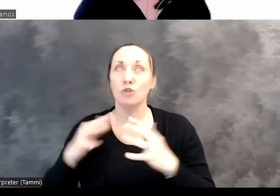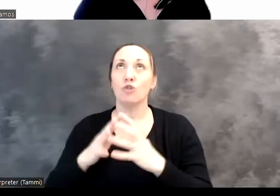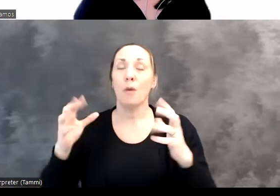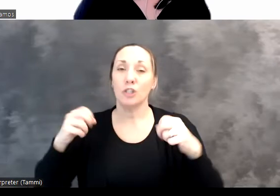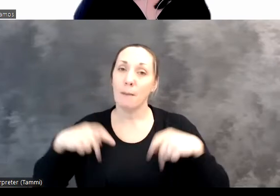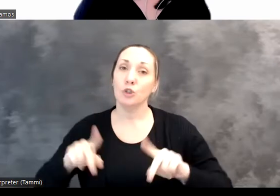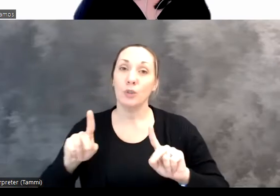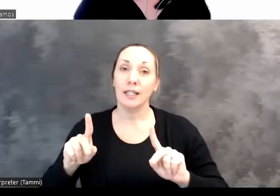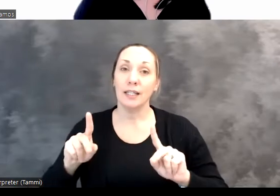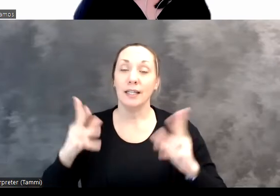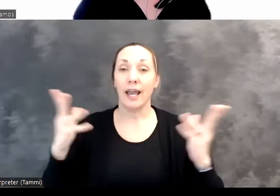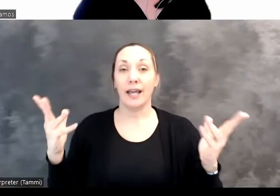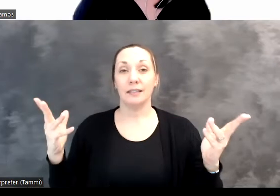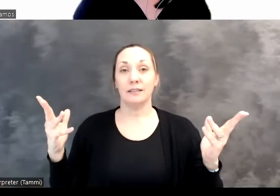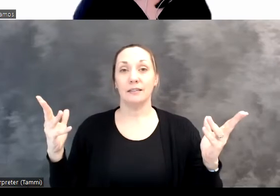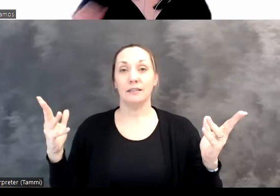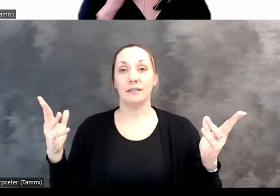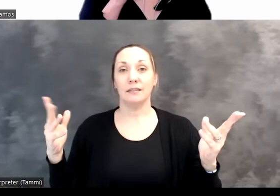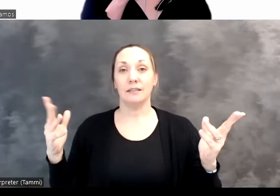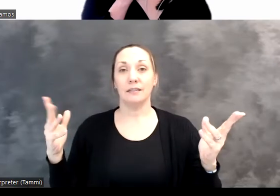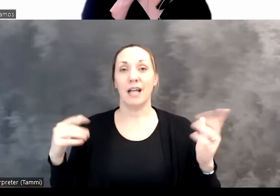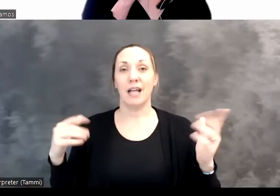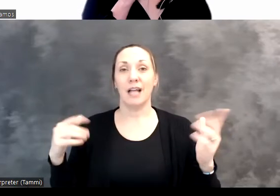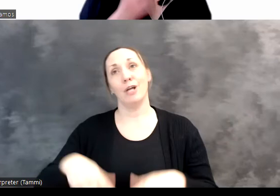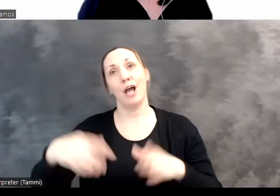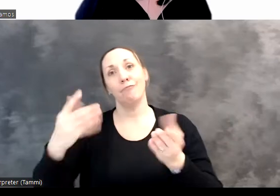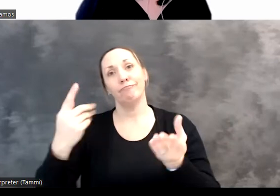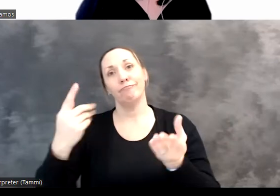problem and a complex space with